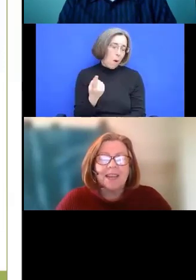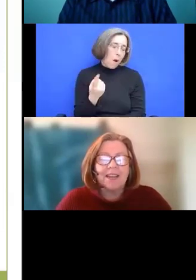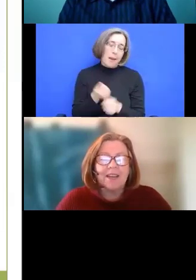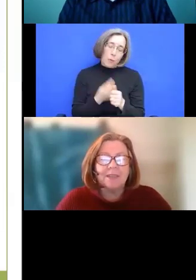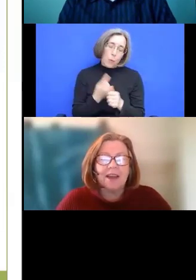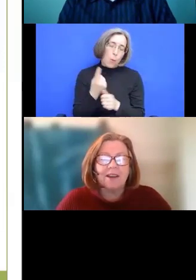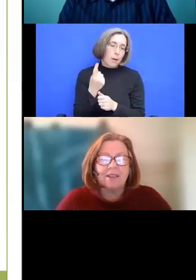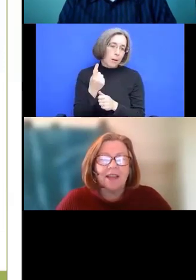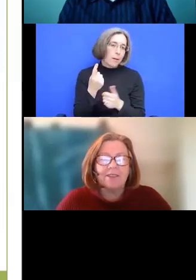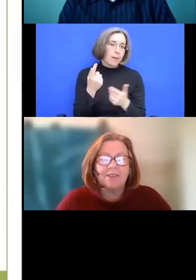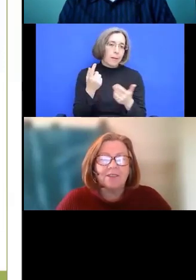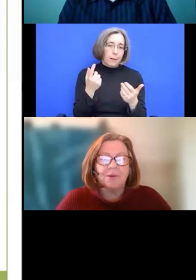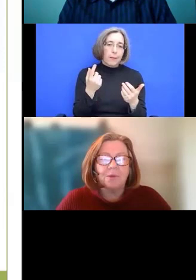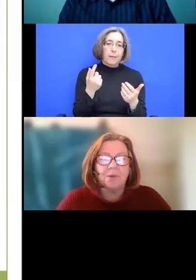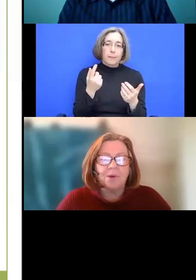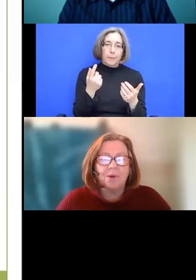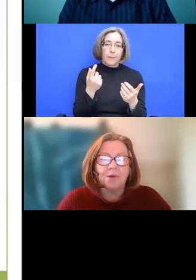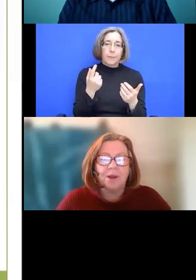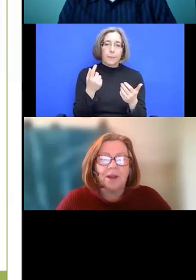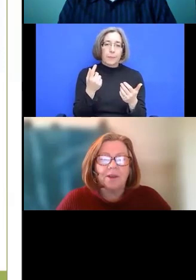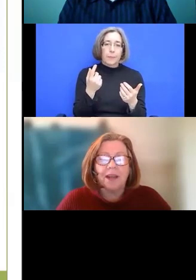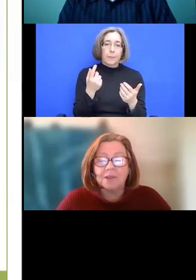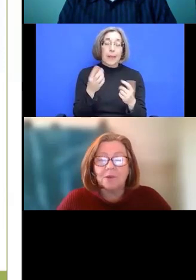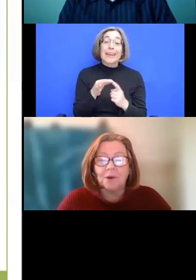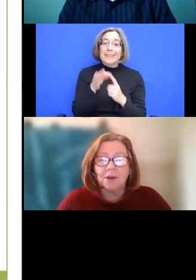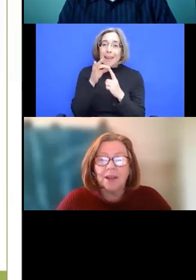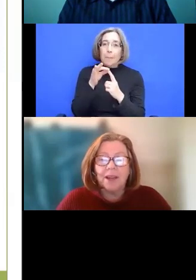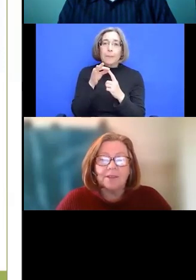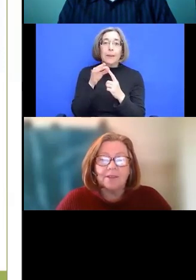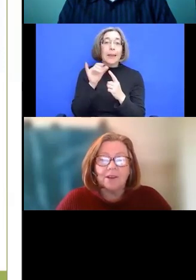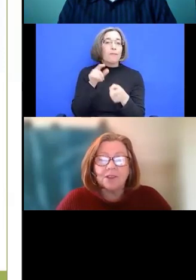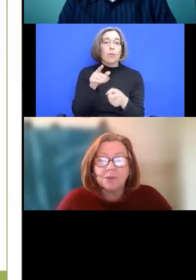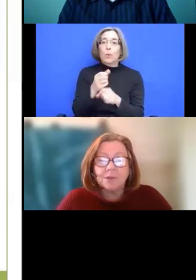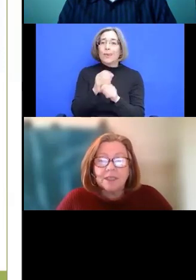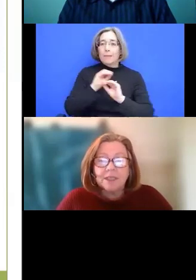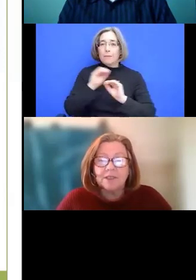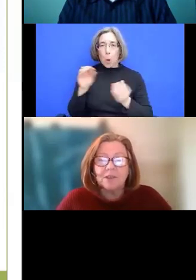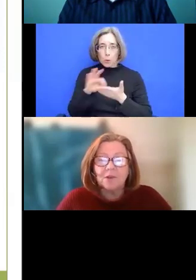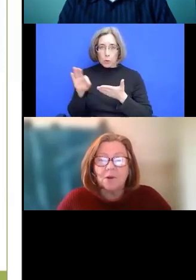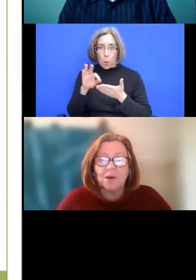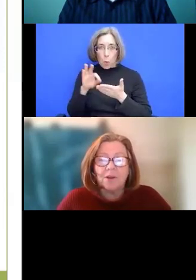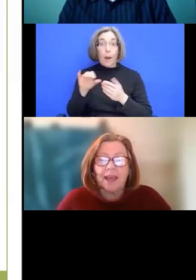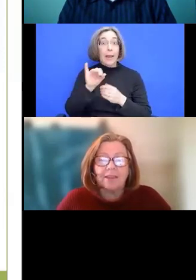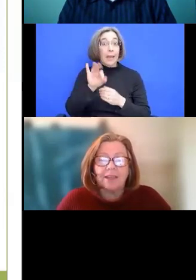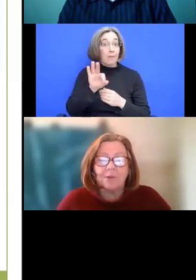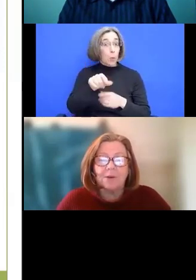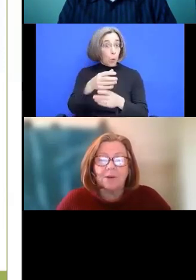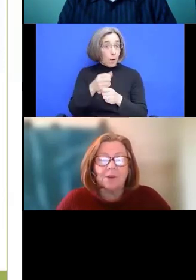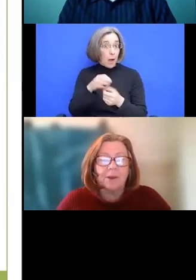It comes out unless you were not scored. As long as you received a score, that link will appear.